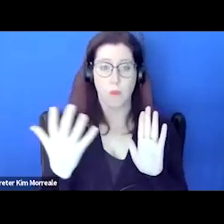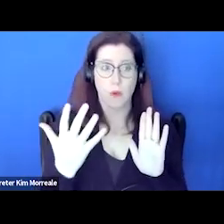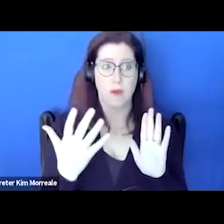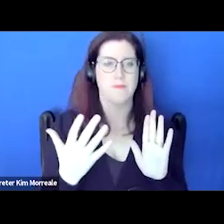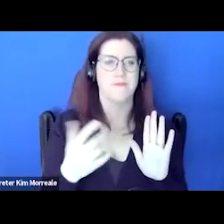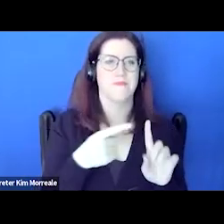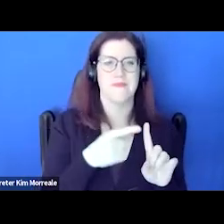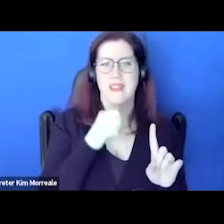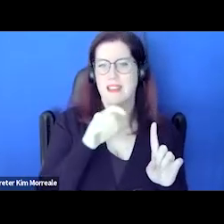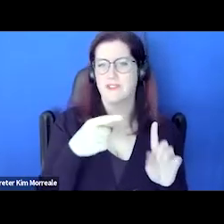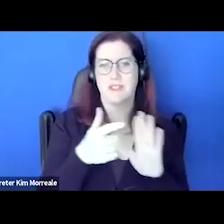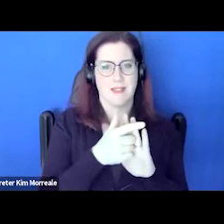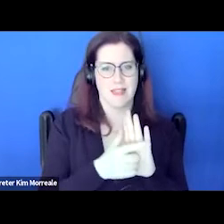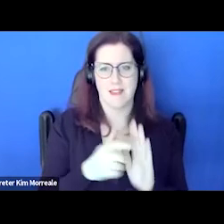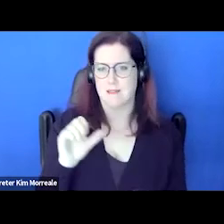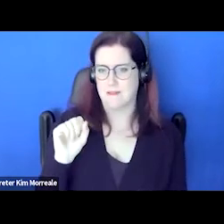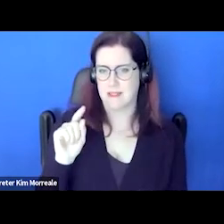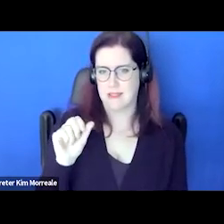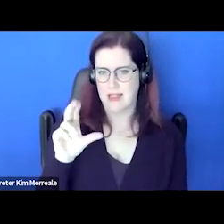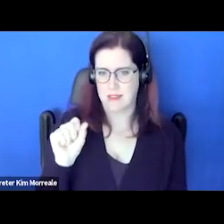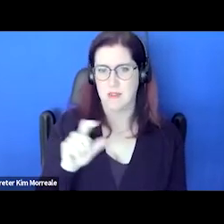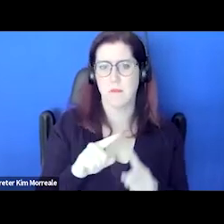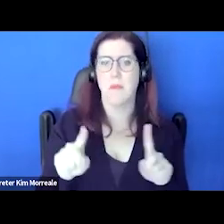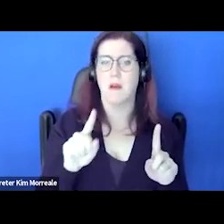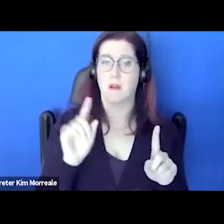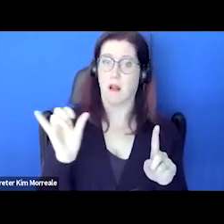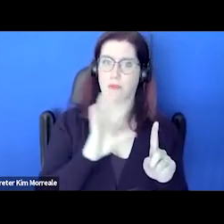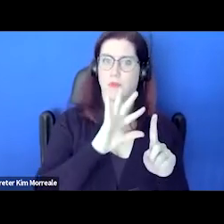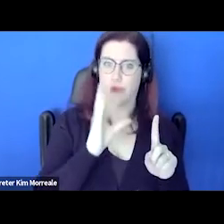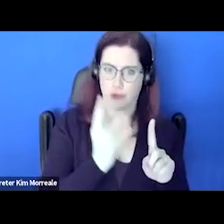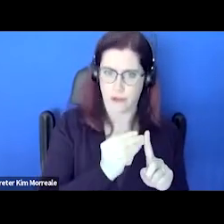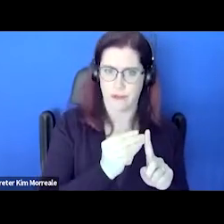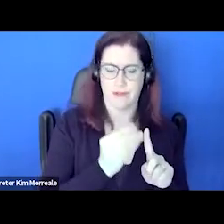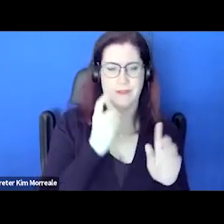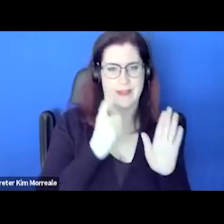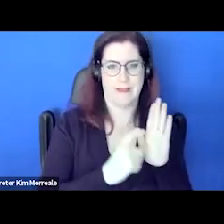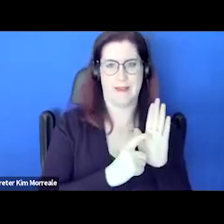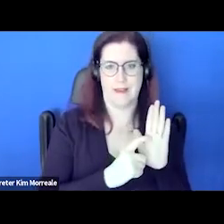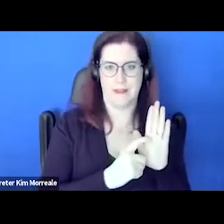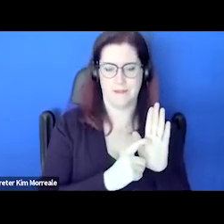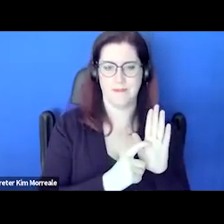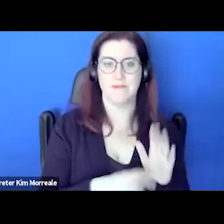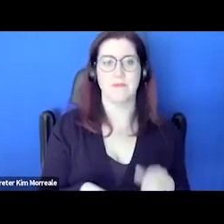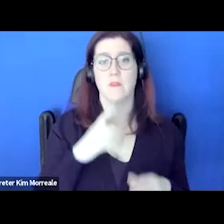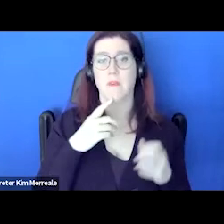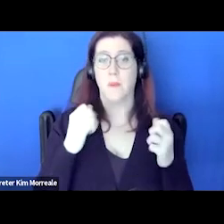their legal status, but it's their cultural identity. And for many of our individuals they're disconnected